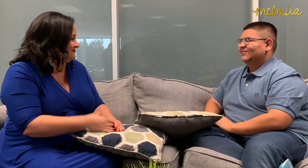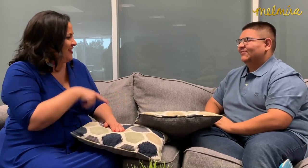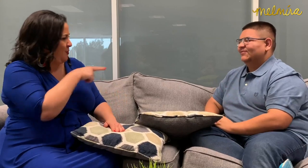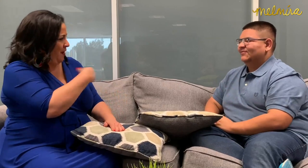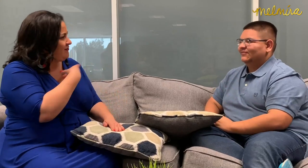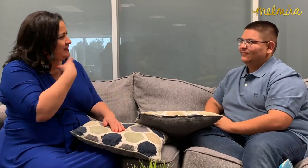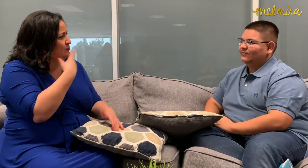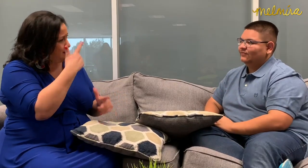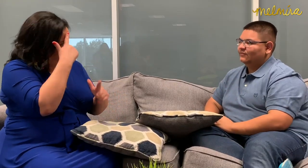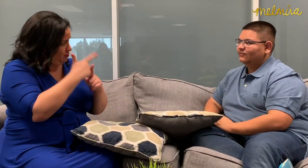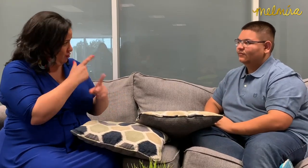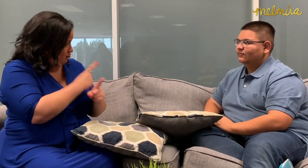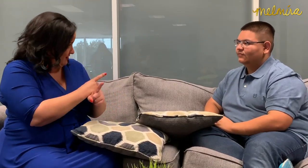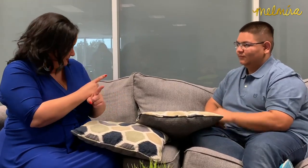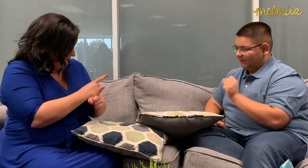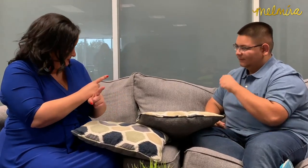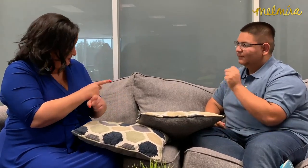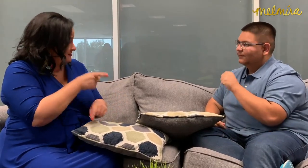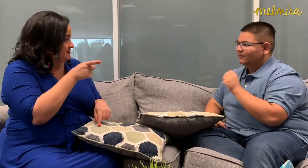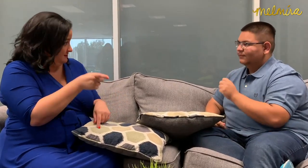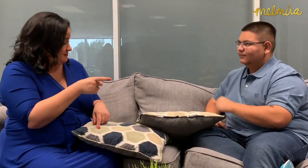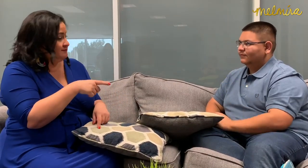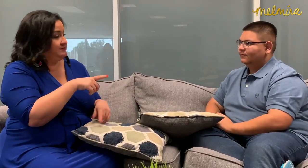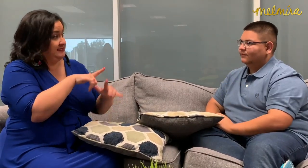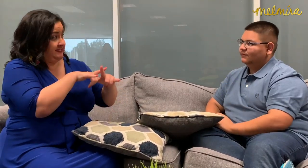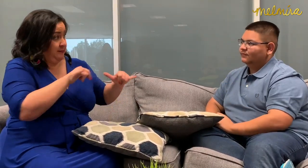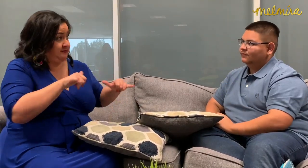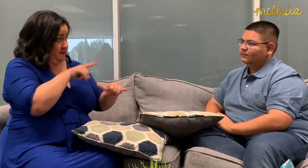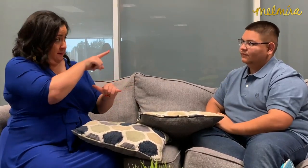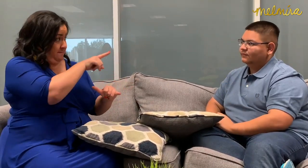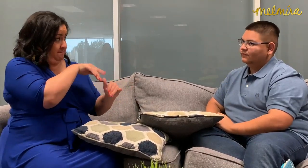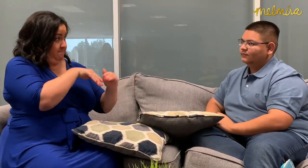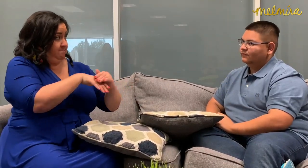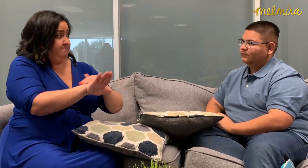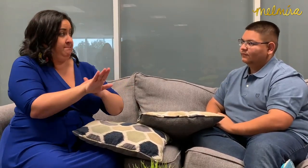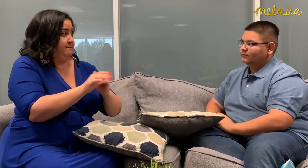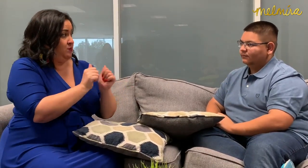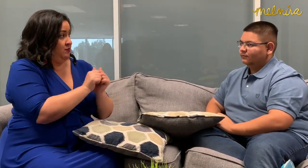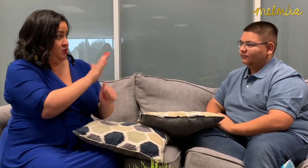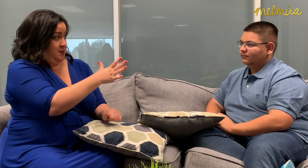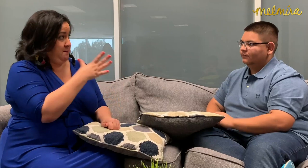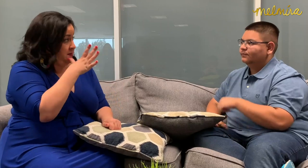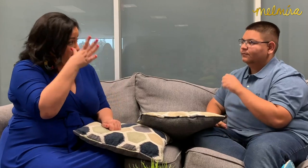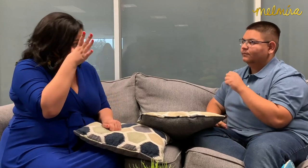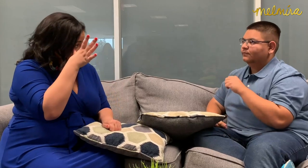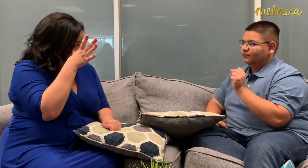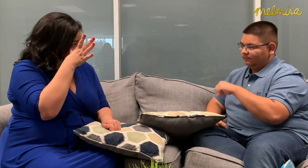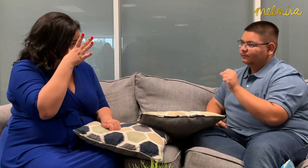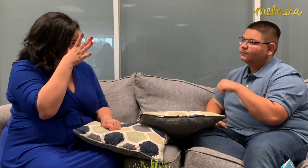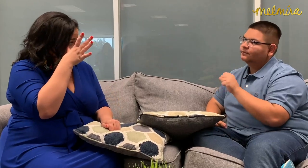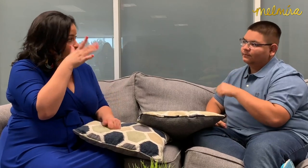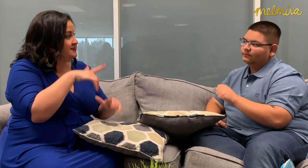Do you have a hearing brother, right? Yeah. He was adopted by your parents at the same time? Yeah.